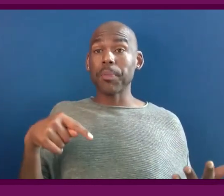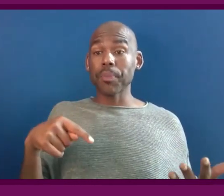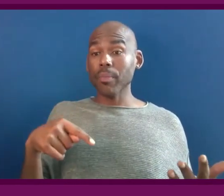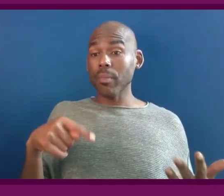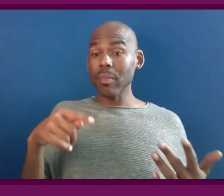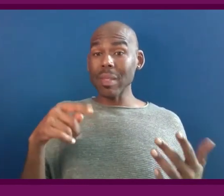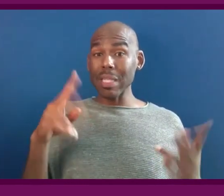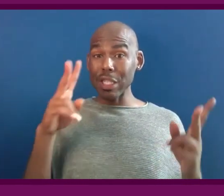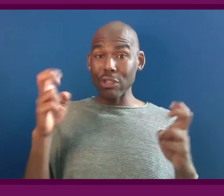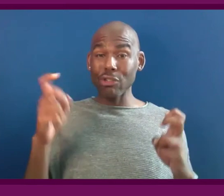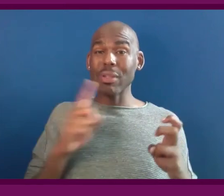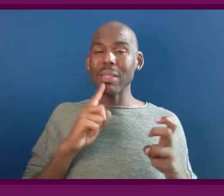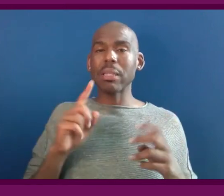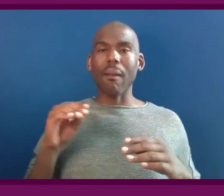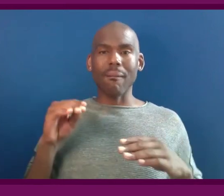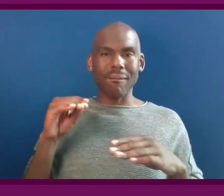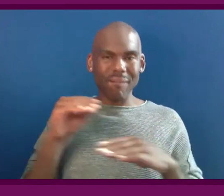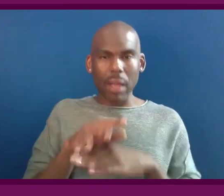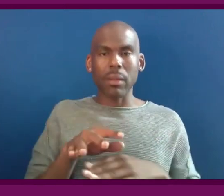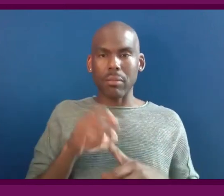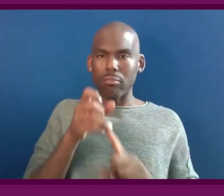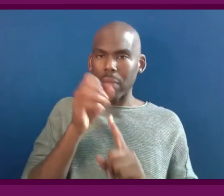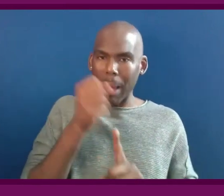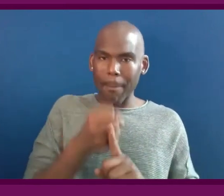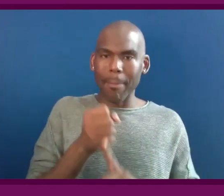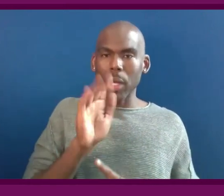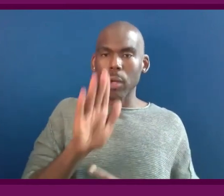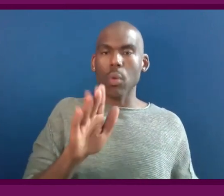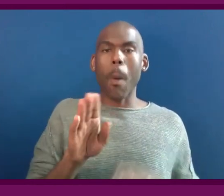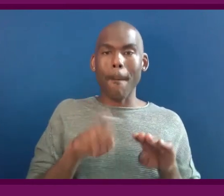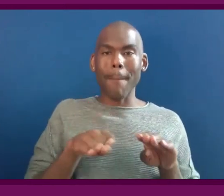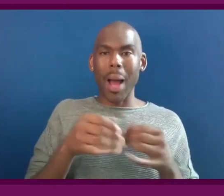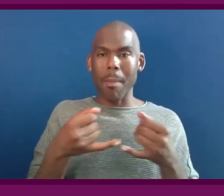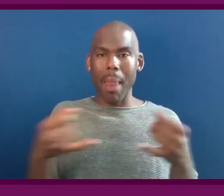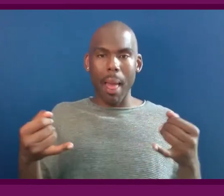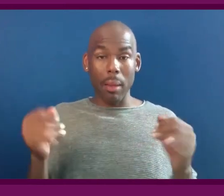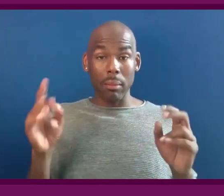underlying issue is affecting your bottom line. You may not understand it.